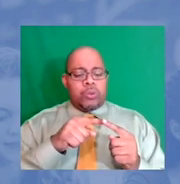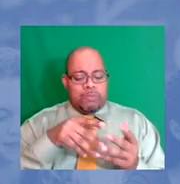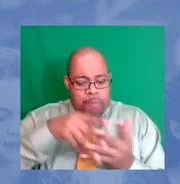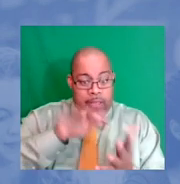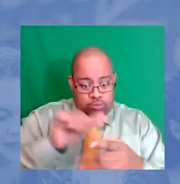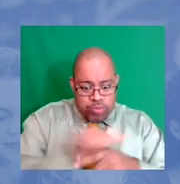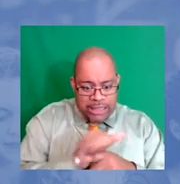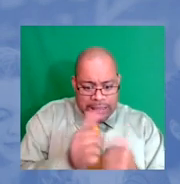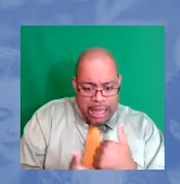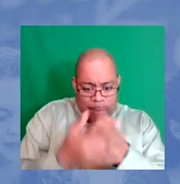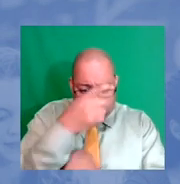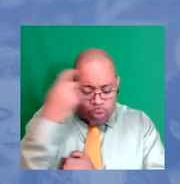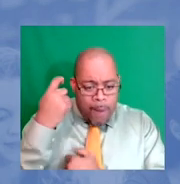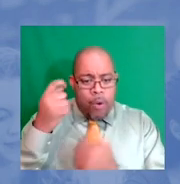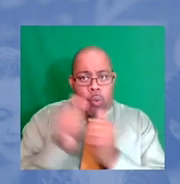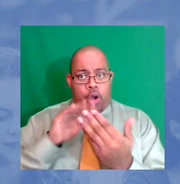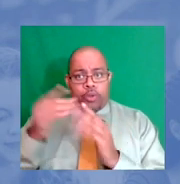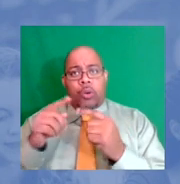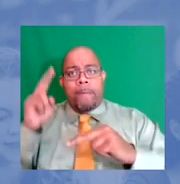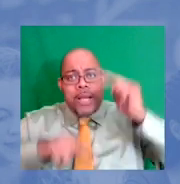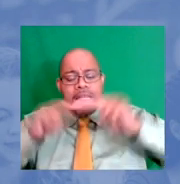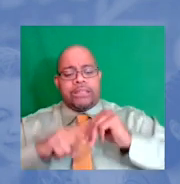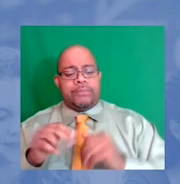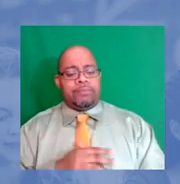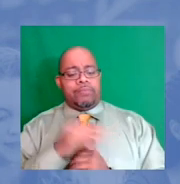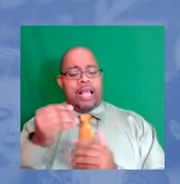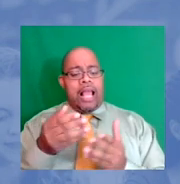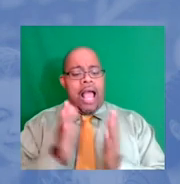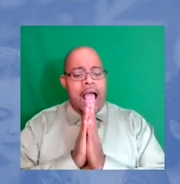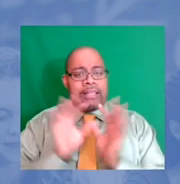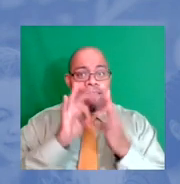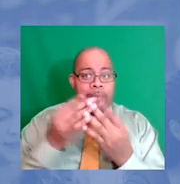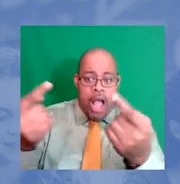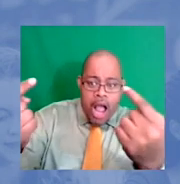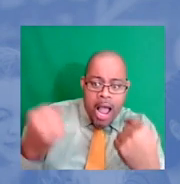COMMUNITY TO BUILD THOSE, ASK FAMILIES TO COME IN AND EDUCATE US ON HOW WE CAN BETTER